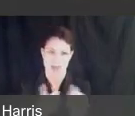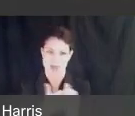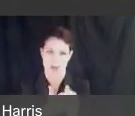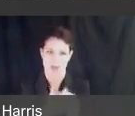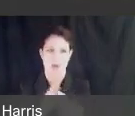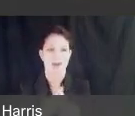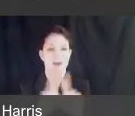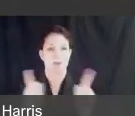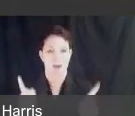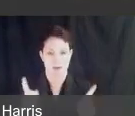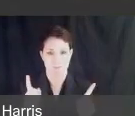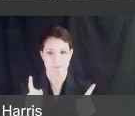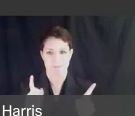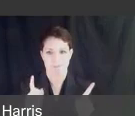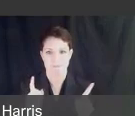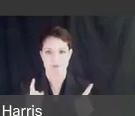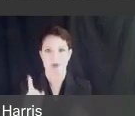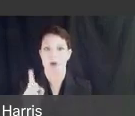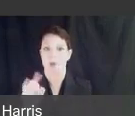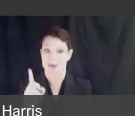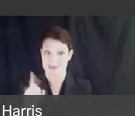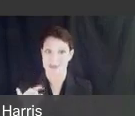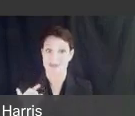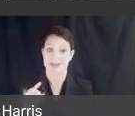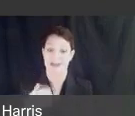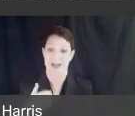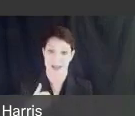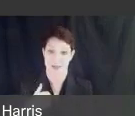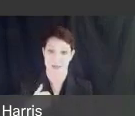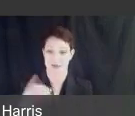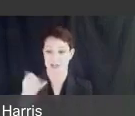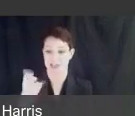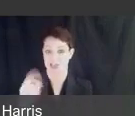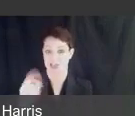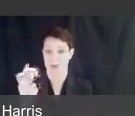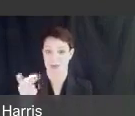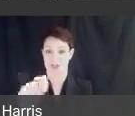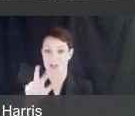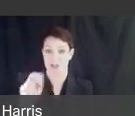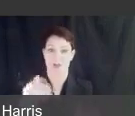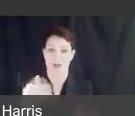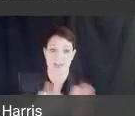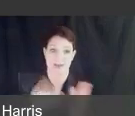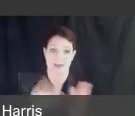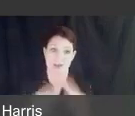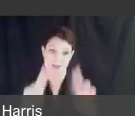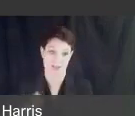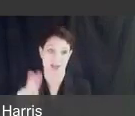is that we did have on, January the 13th, 30,000 people signed up and on January the 14th,